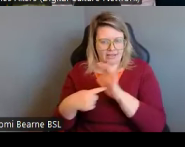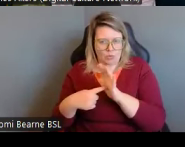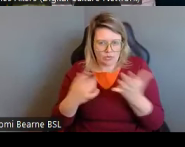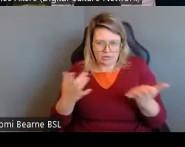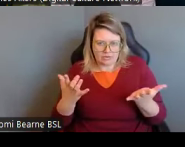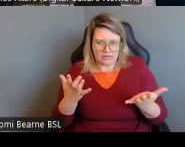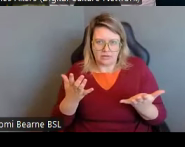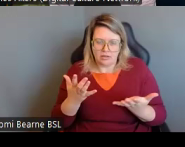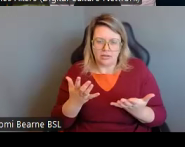What does it fit into?